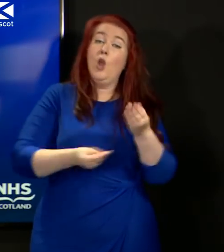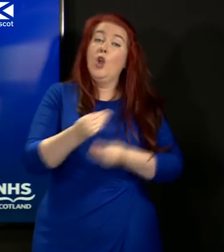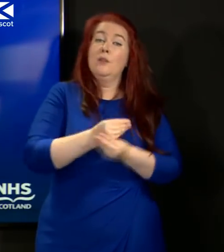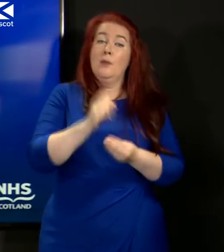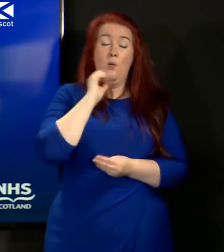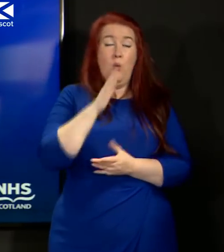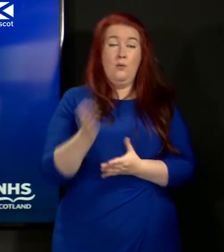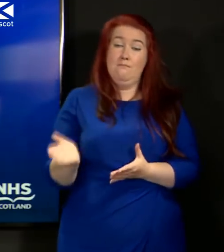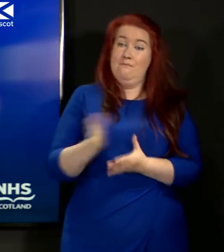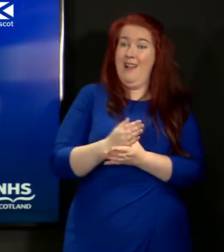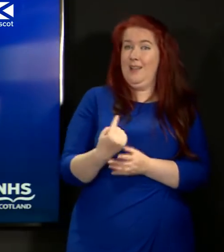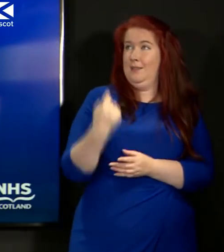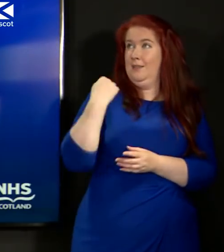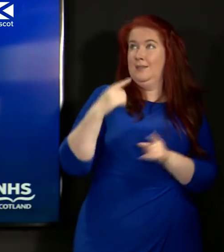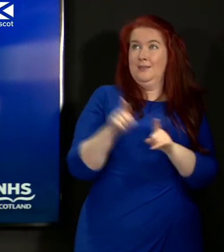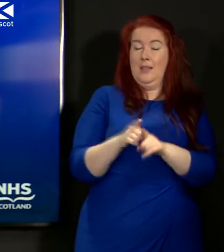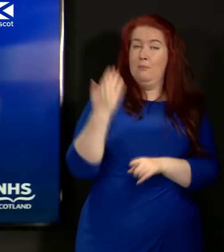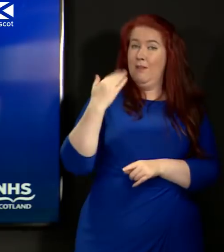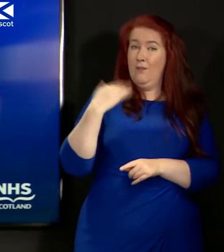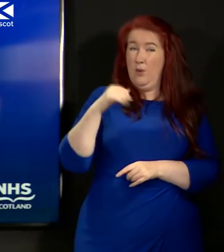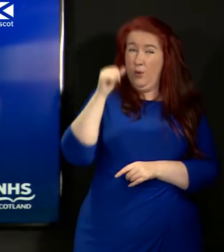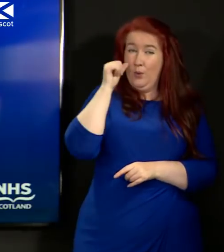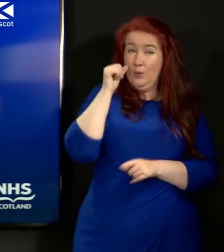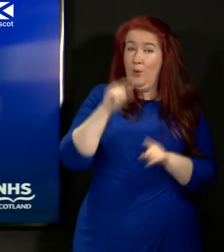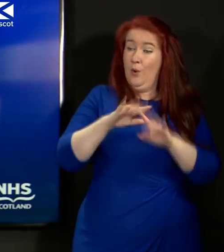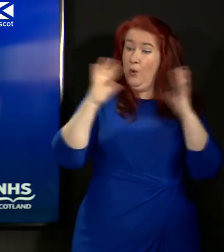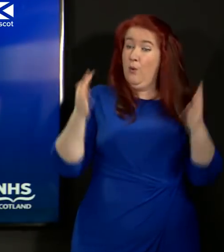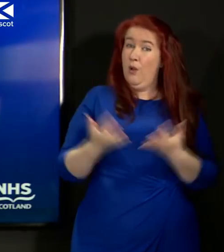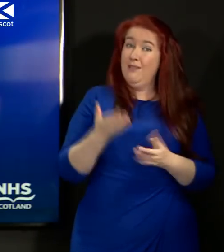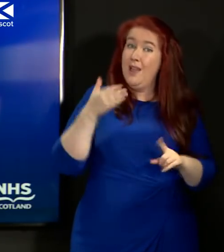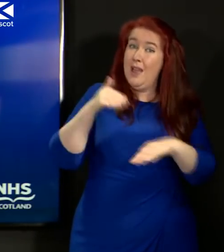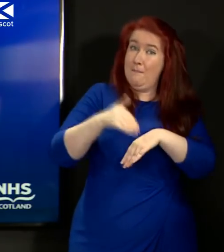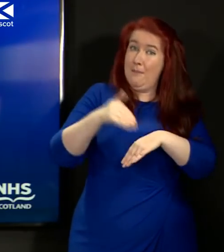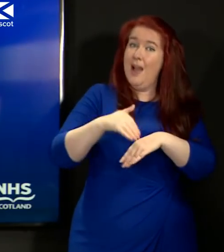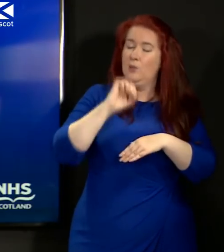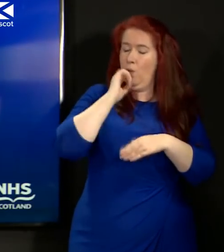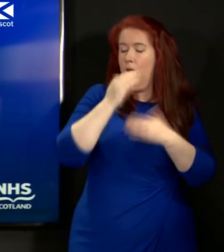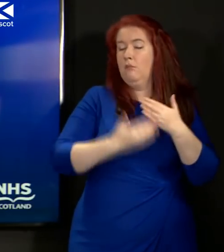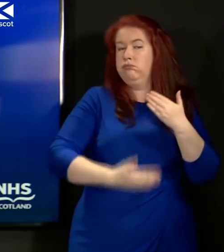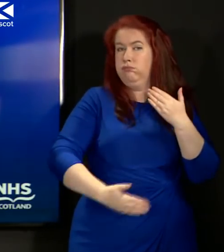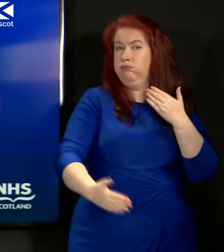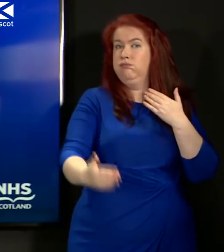globally that the impact will last for a long time. And this gradual return will